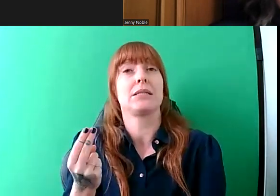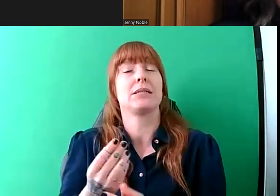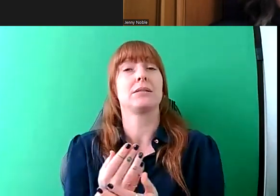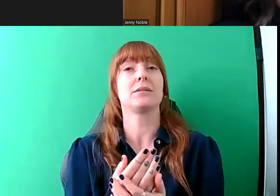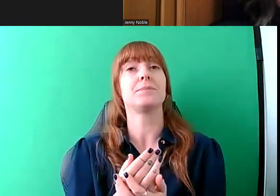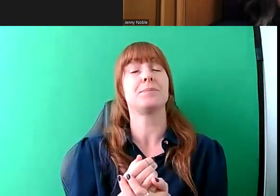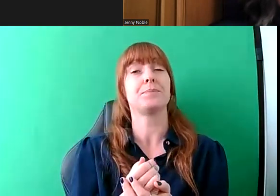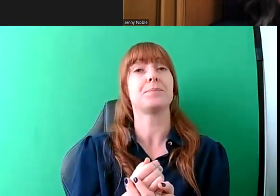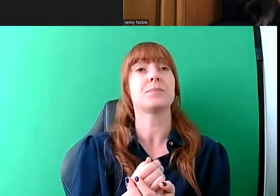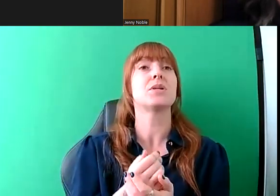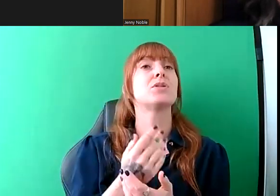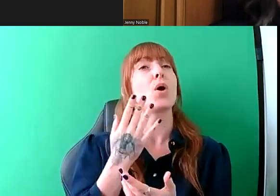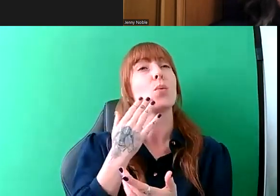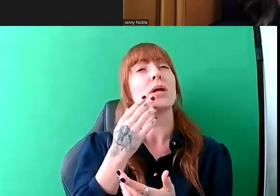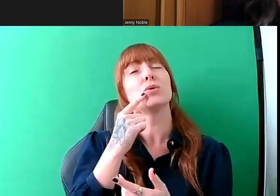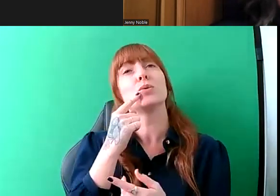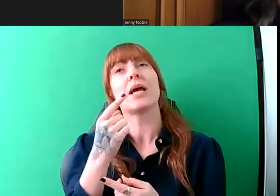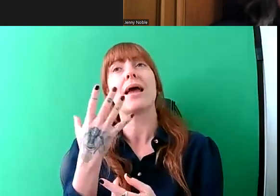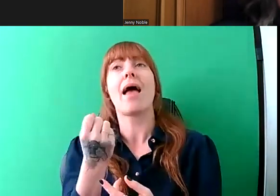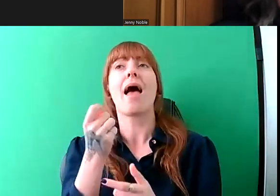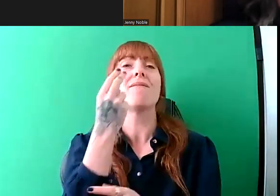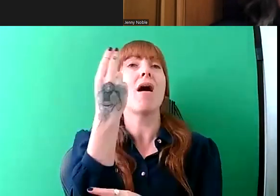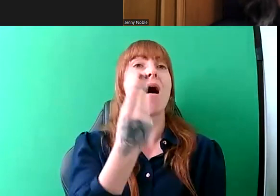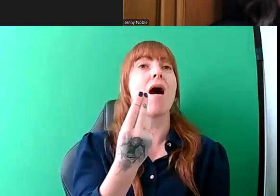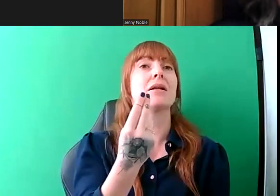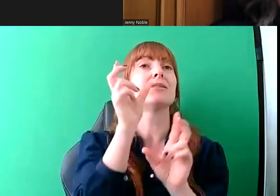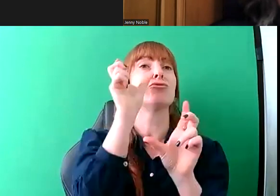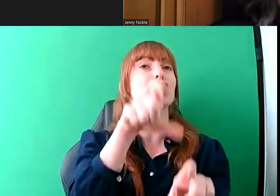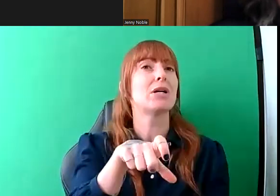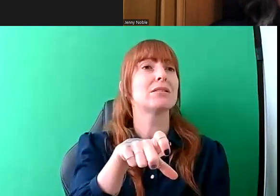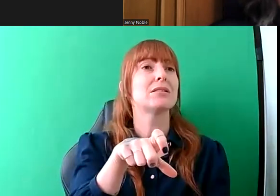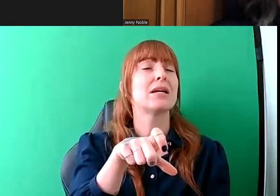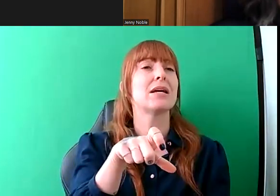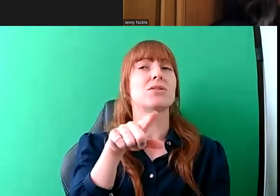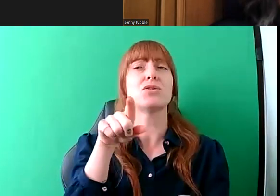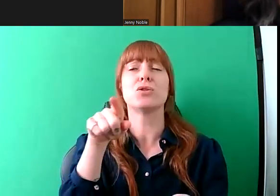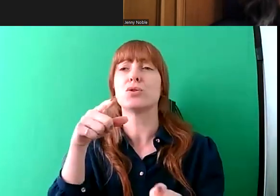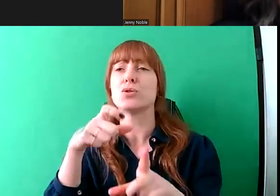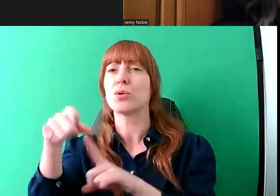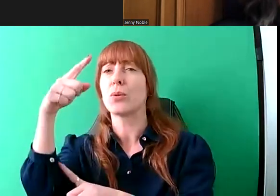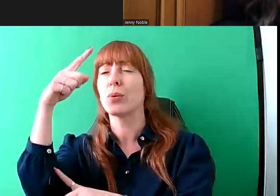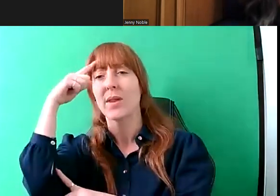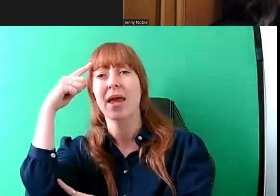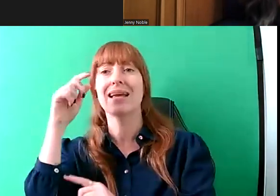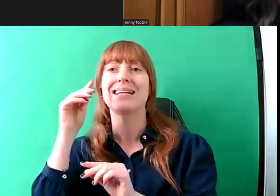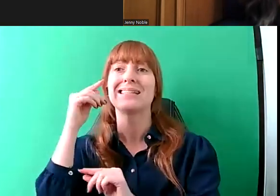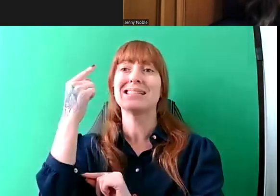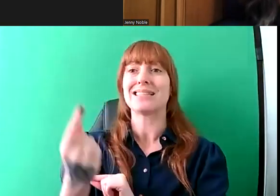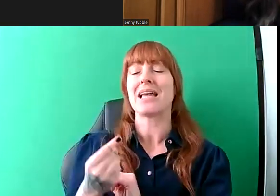that you have artists in residence, do you consider self-taught artists to run projects,